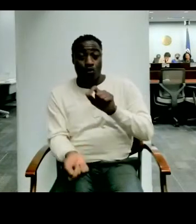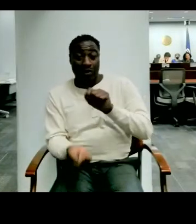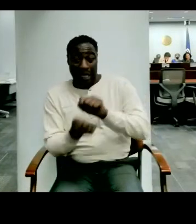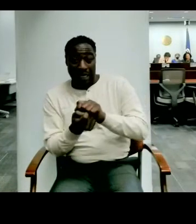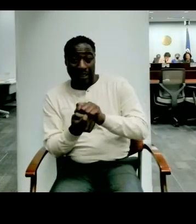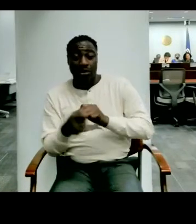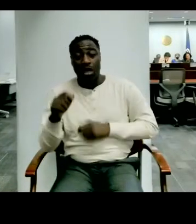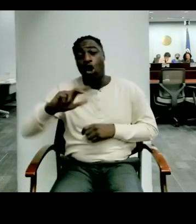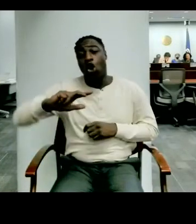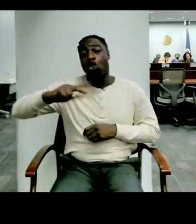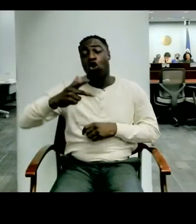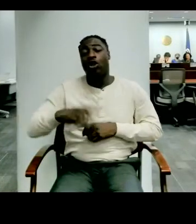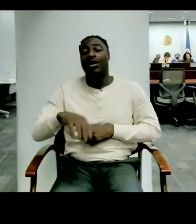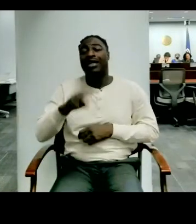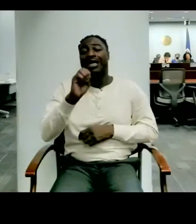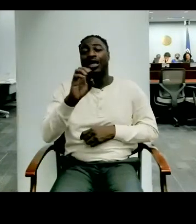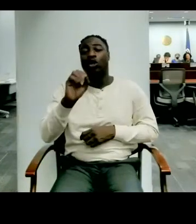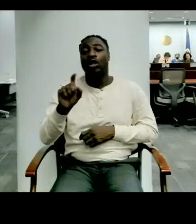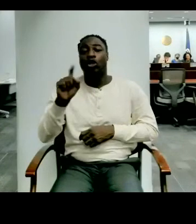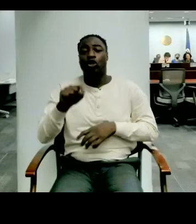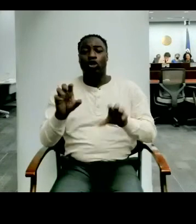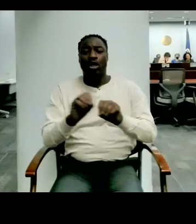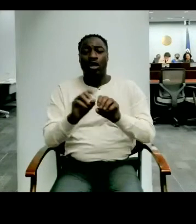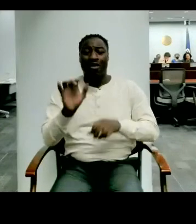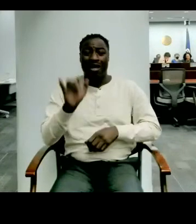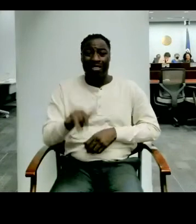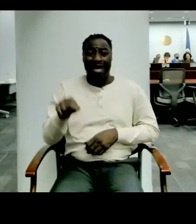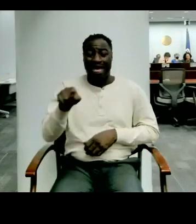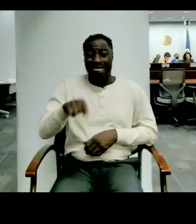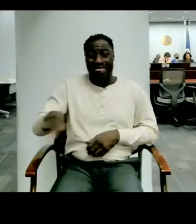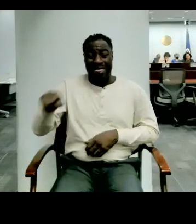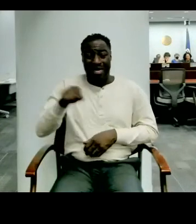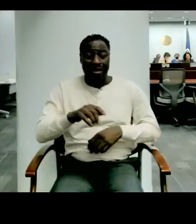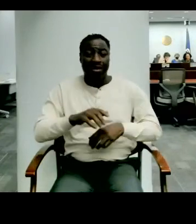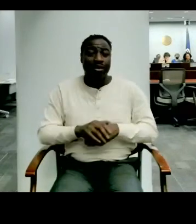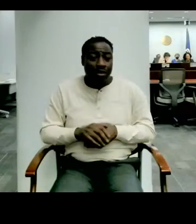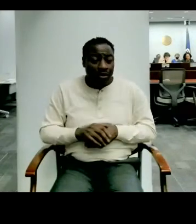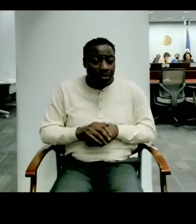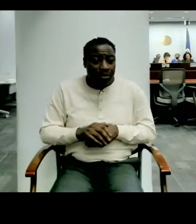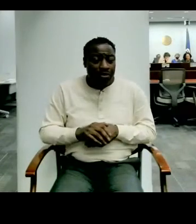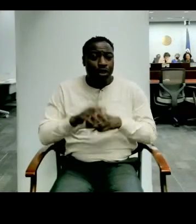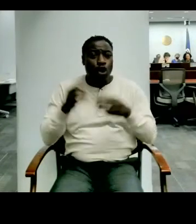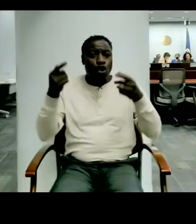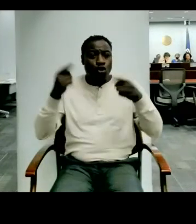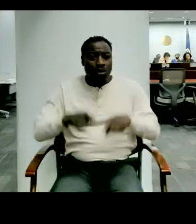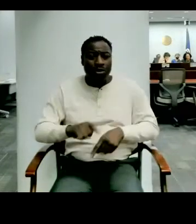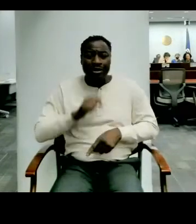Third, the EEOC should clarify that vague non-disparent agreements not acceptable way